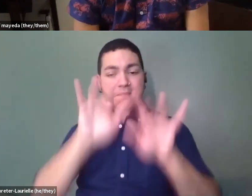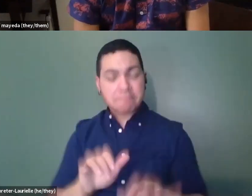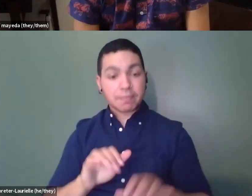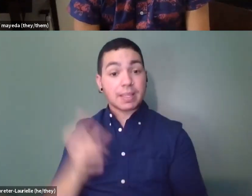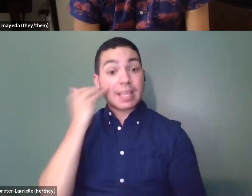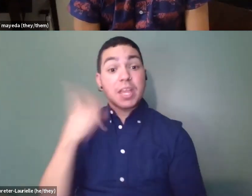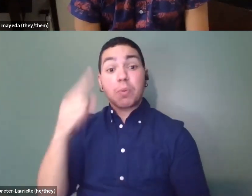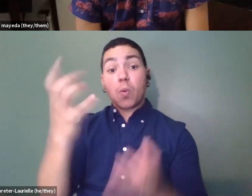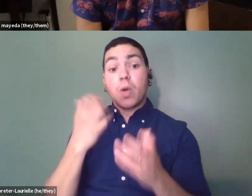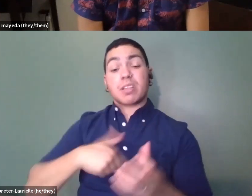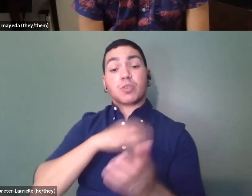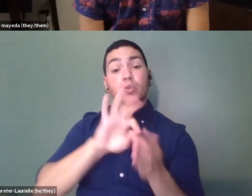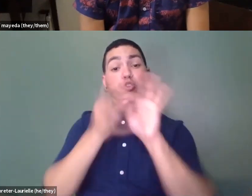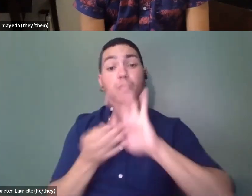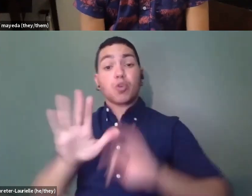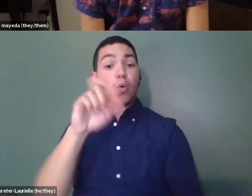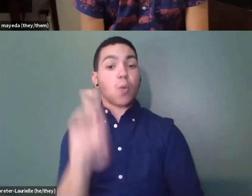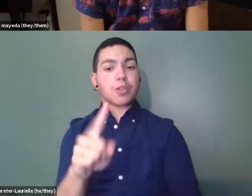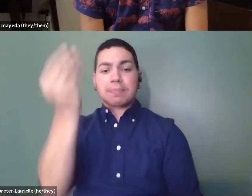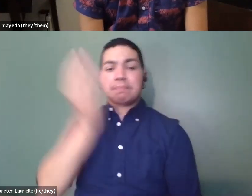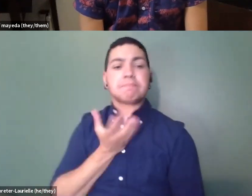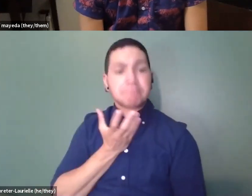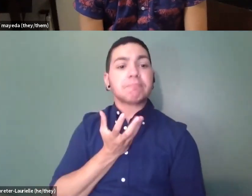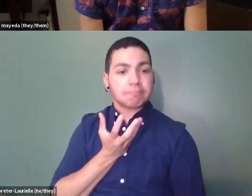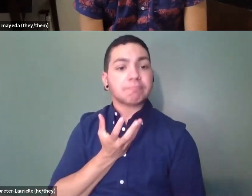Several other states, including California, which is the state